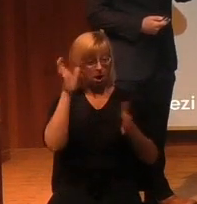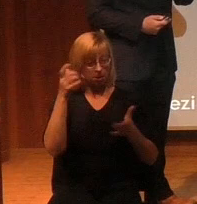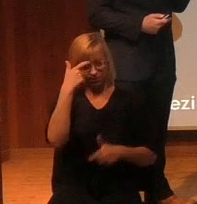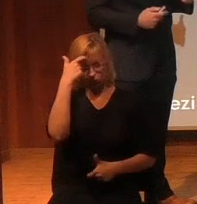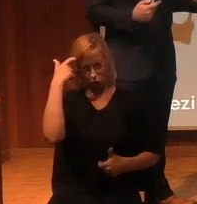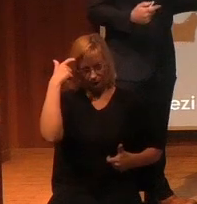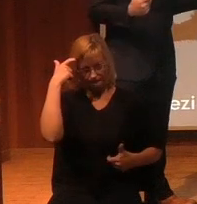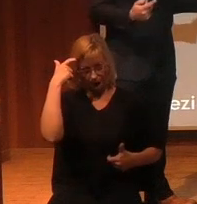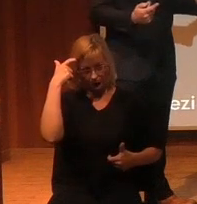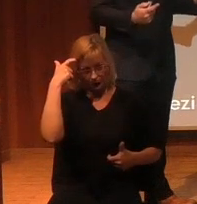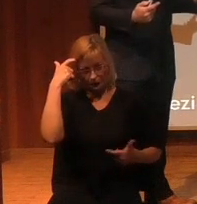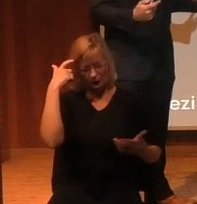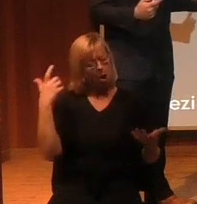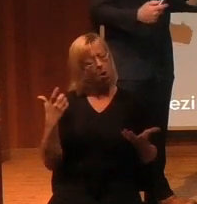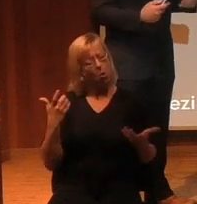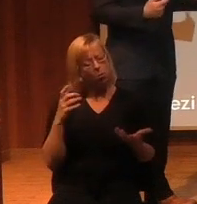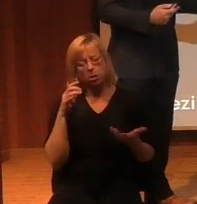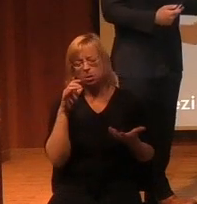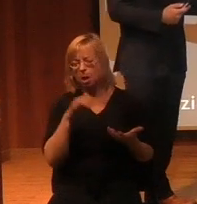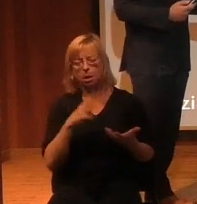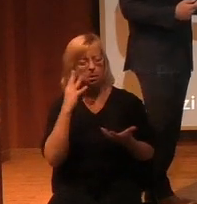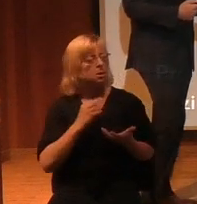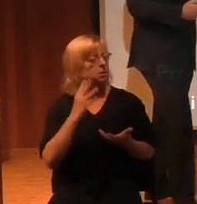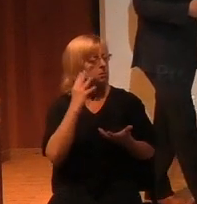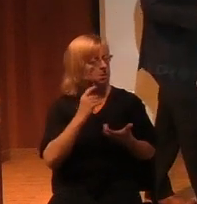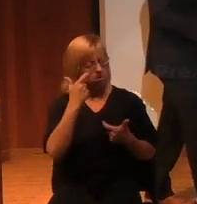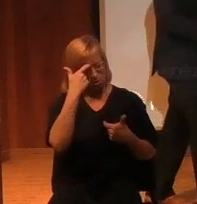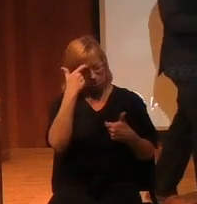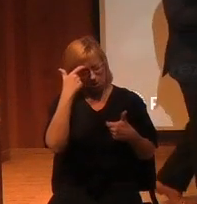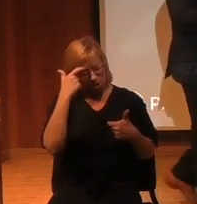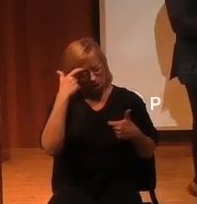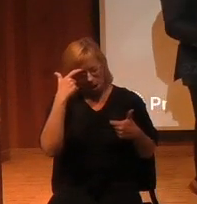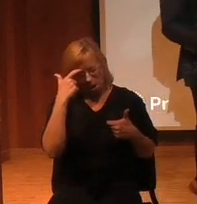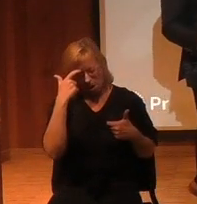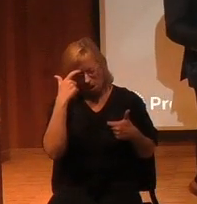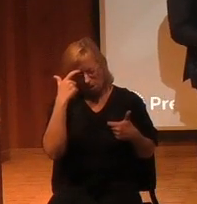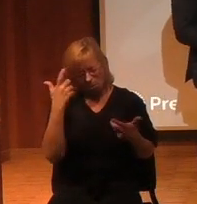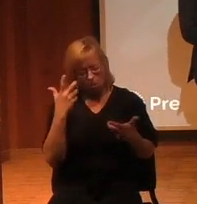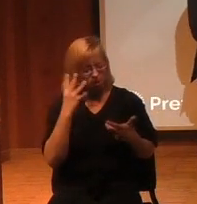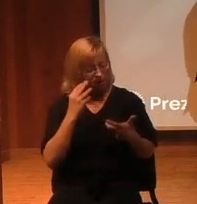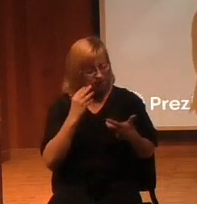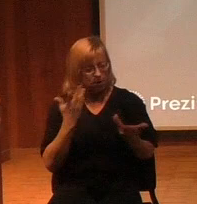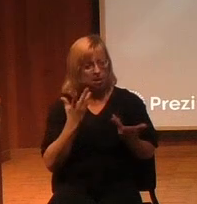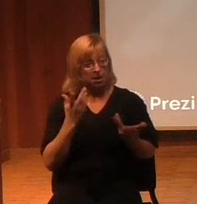and writing about what it's like to experience trauma, and how the control of time can either allow us